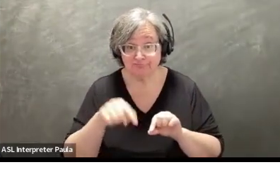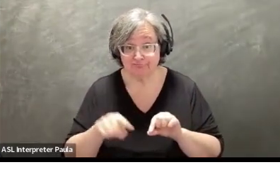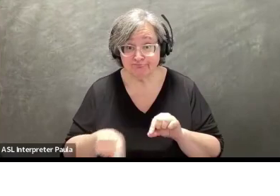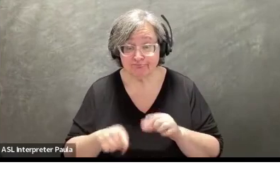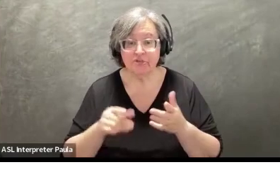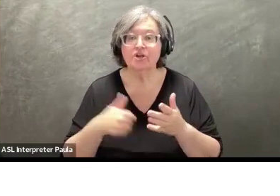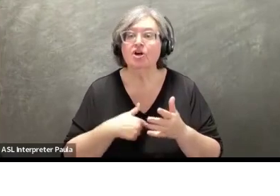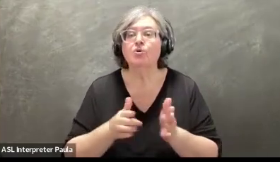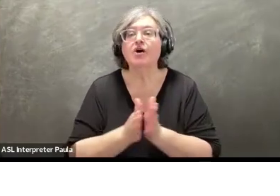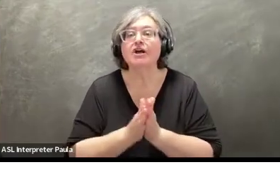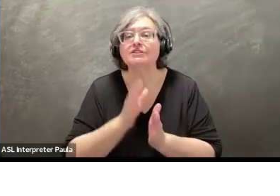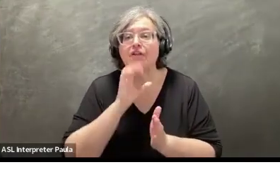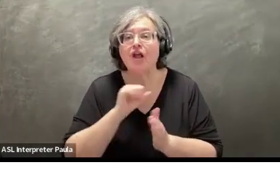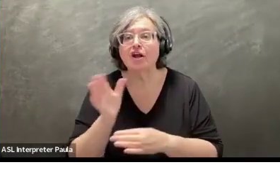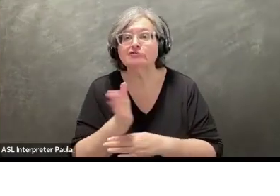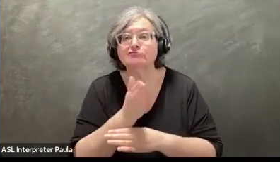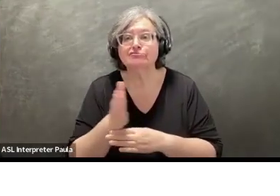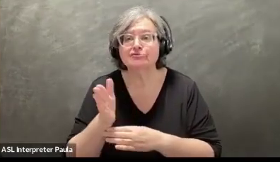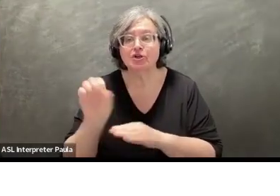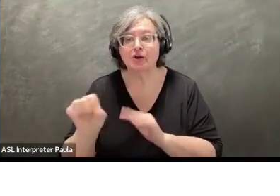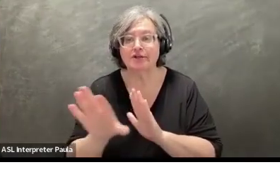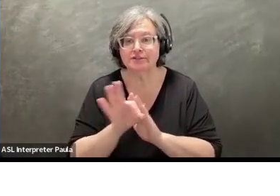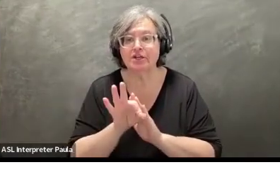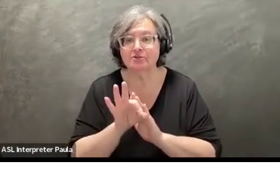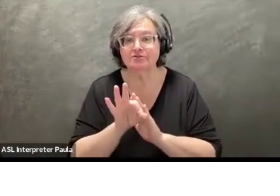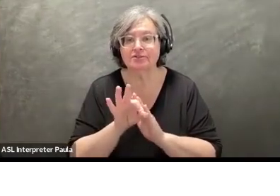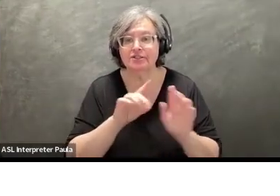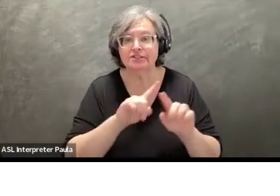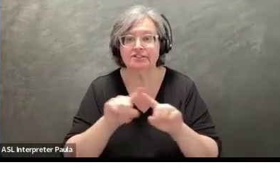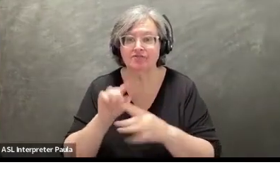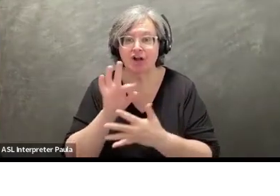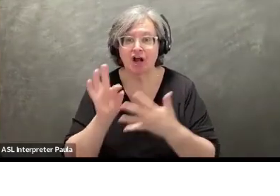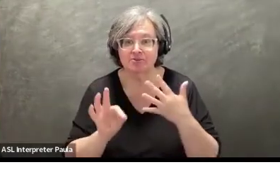age group you can select from a variety of options, and whether